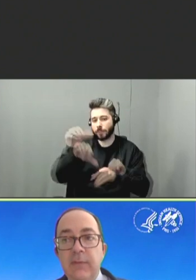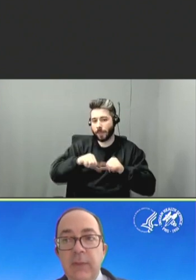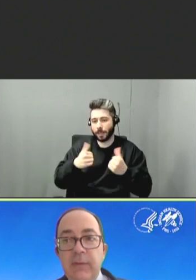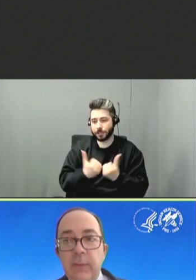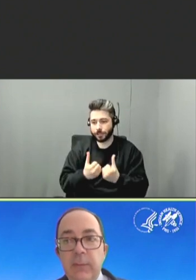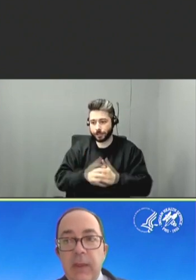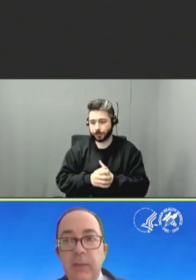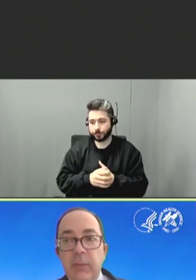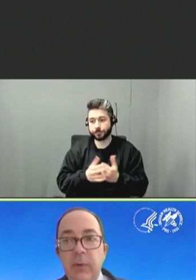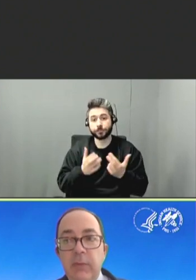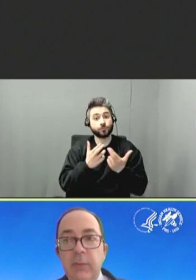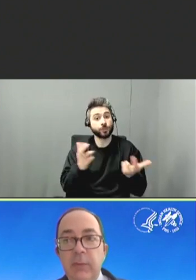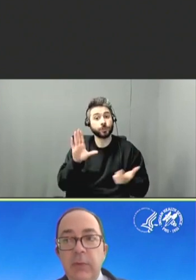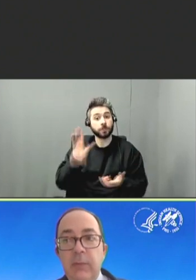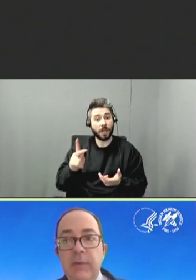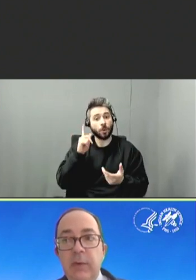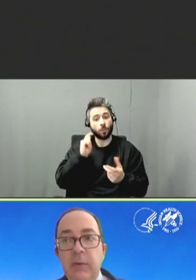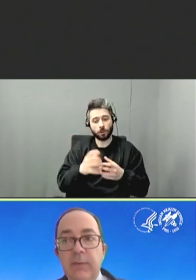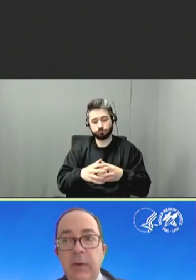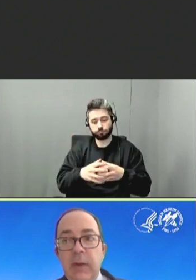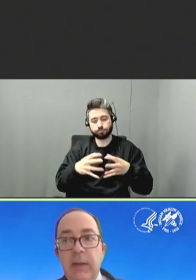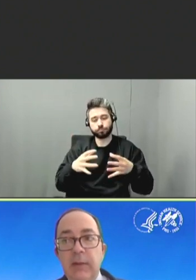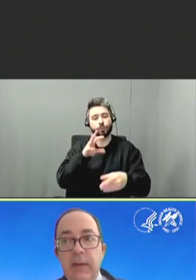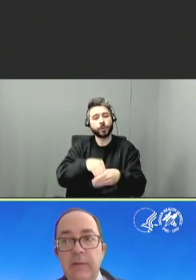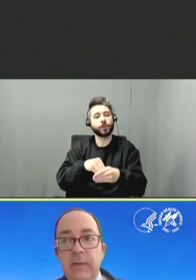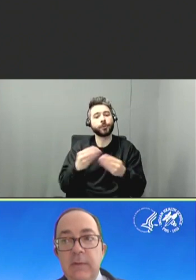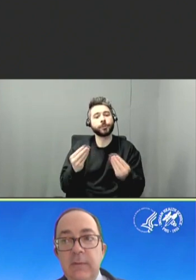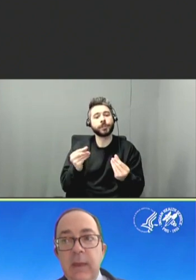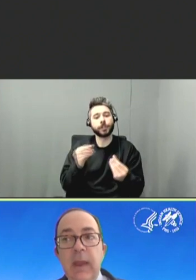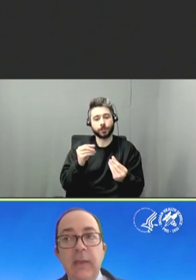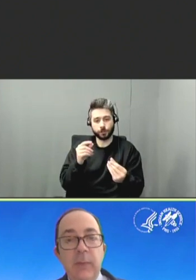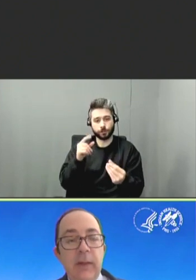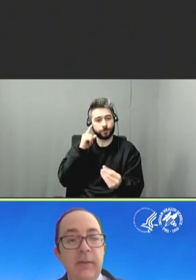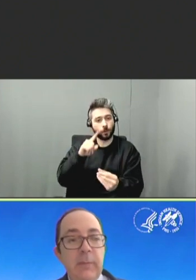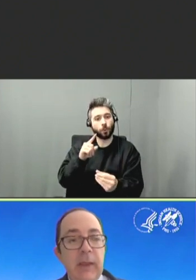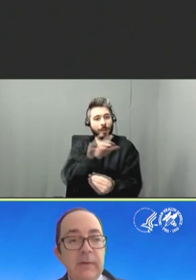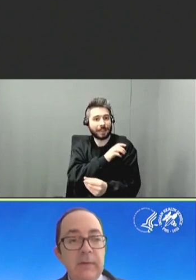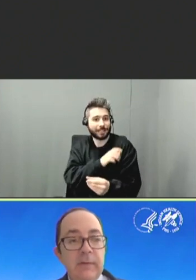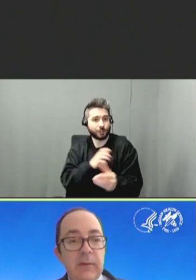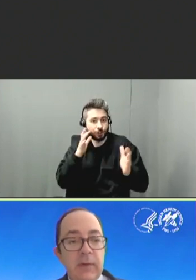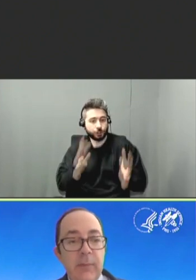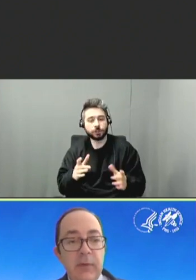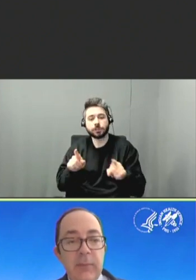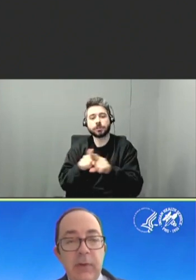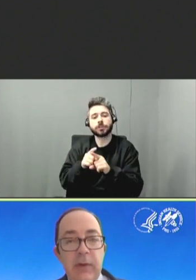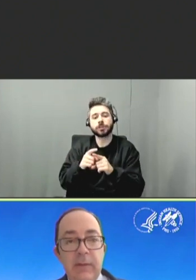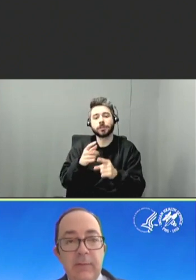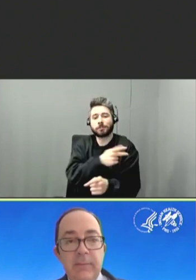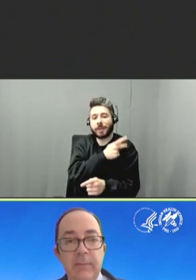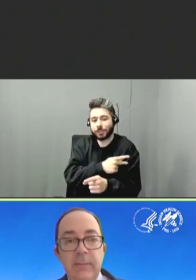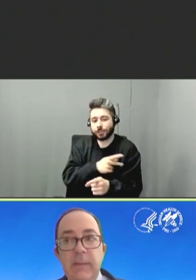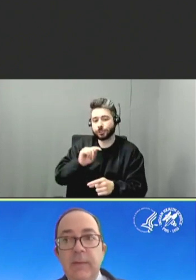This resource bank will grow to include materials targeting clinicians, as well as patients and tribal communities.